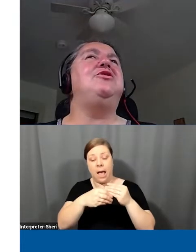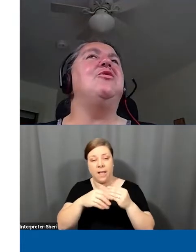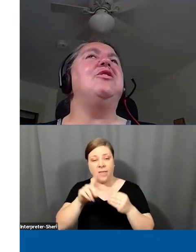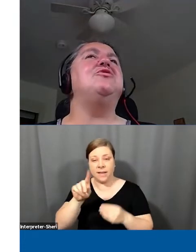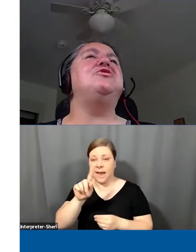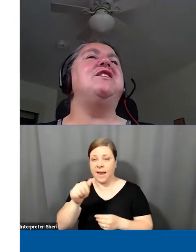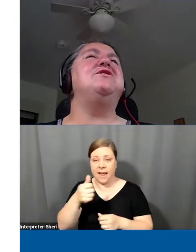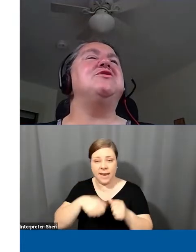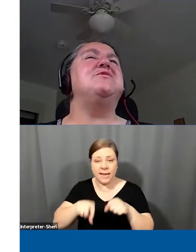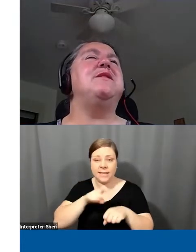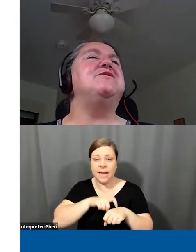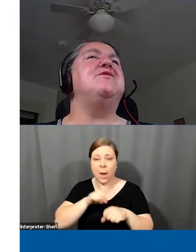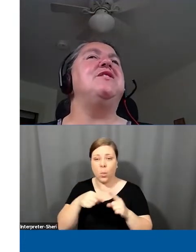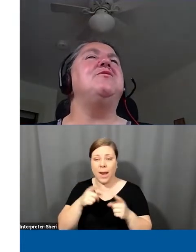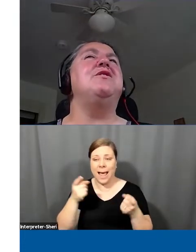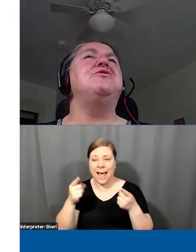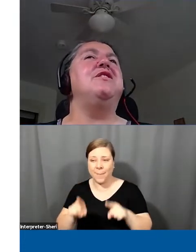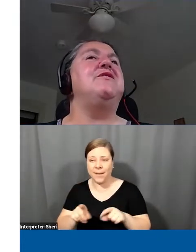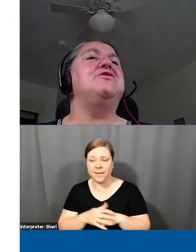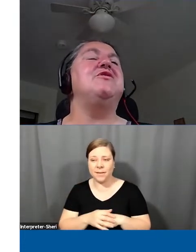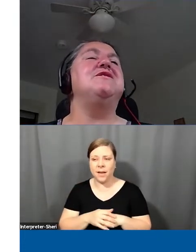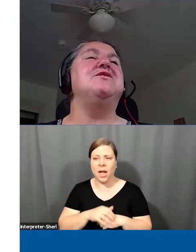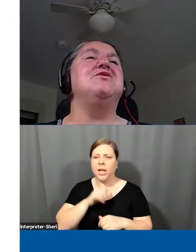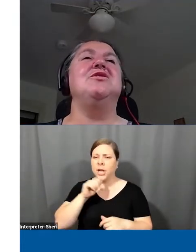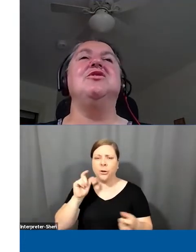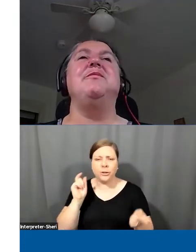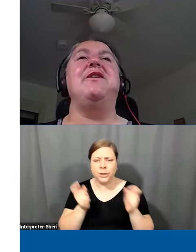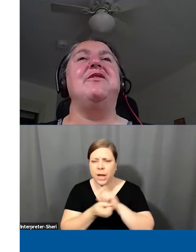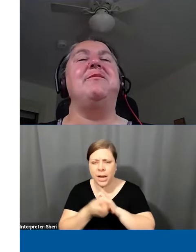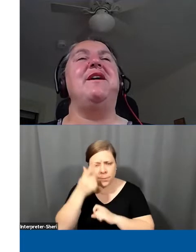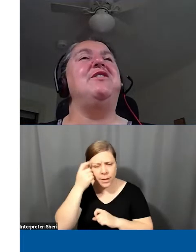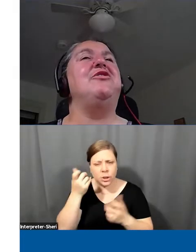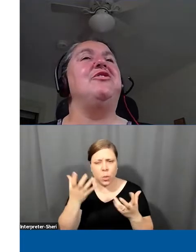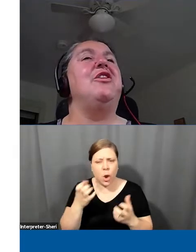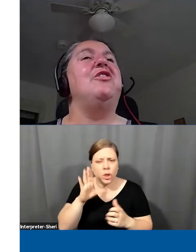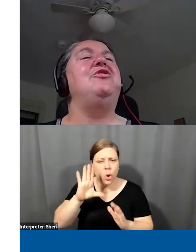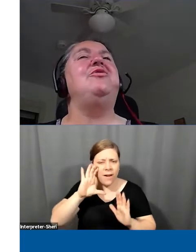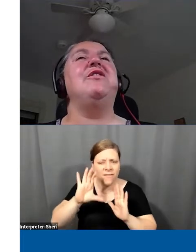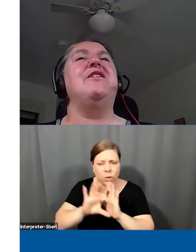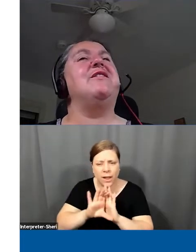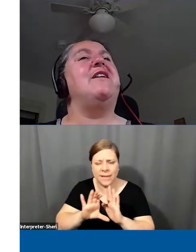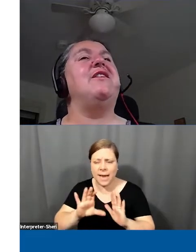Don't go changing just because you think you want your data visualization to look better on a page and do things like that.